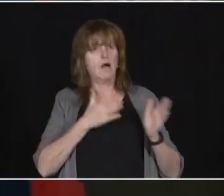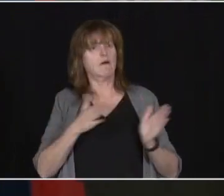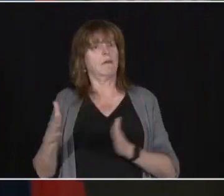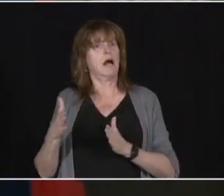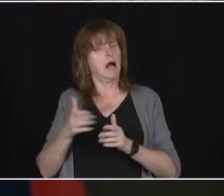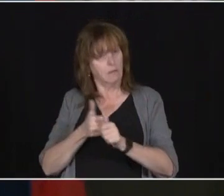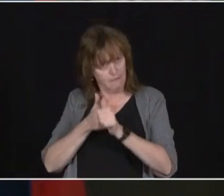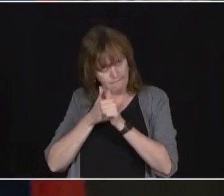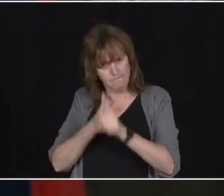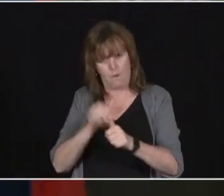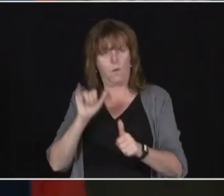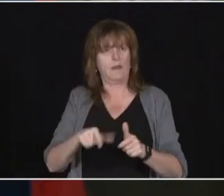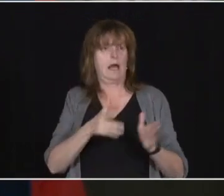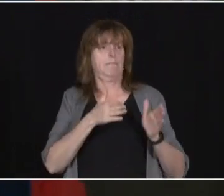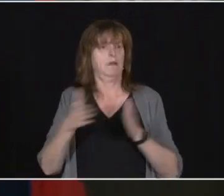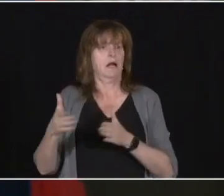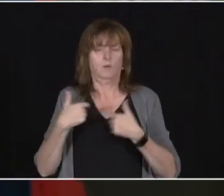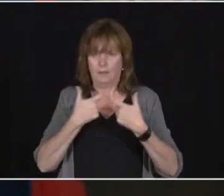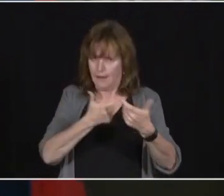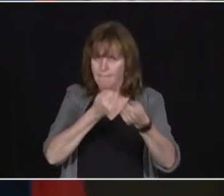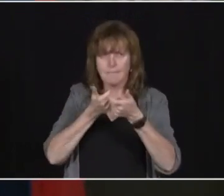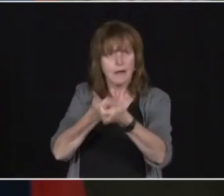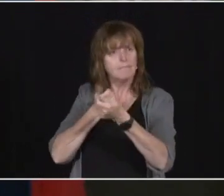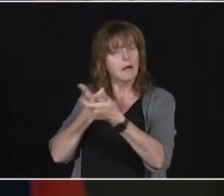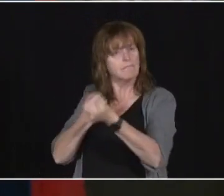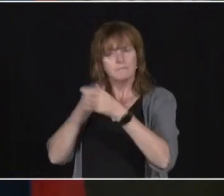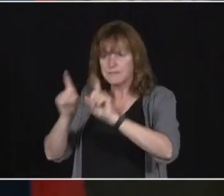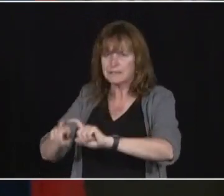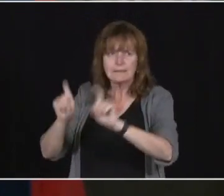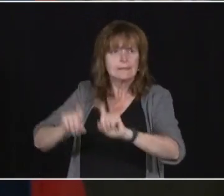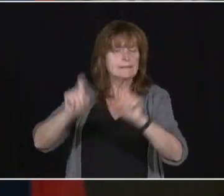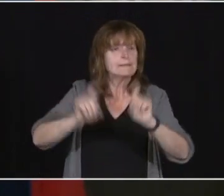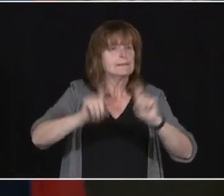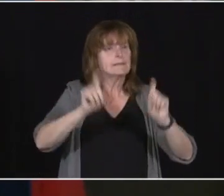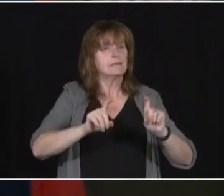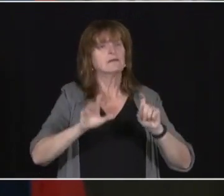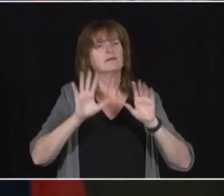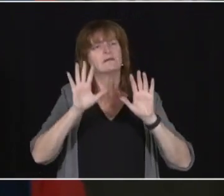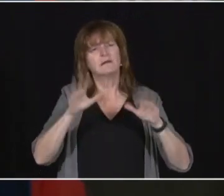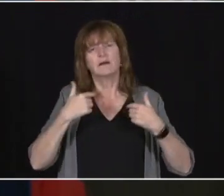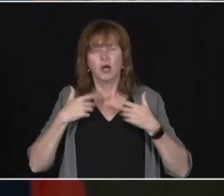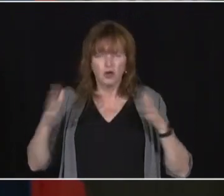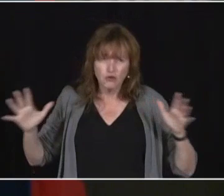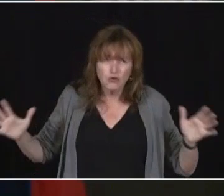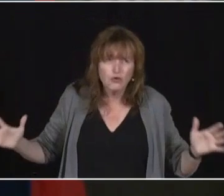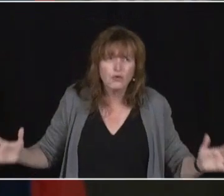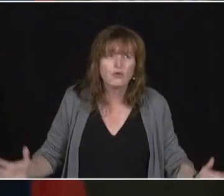get things out, we will. We encourage people, if you have symptoms,